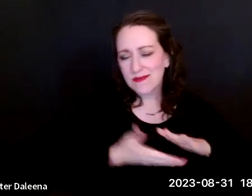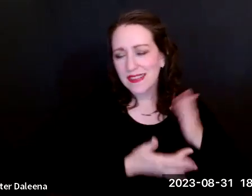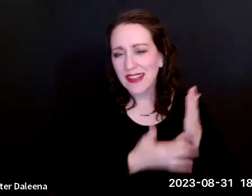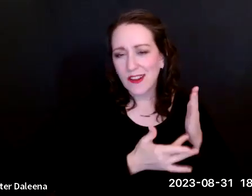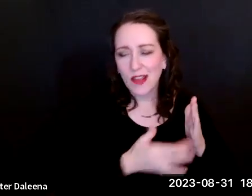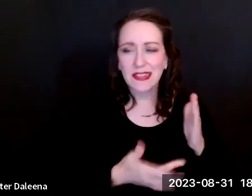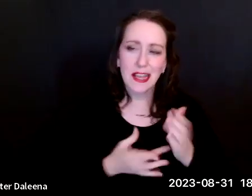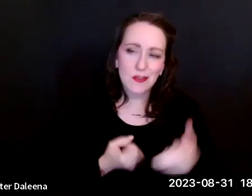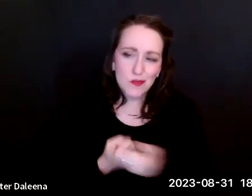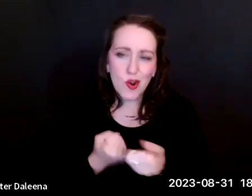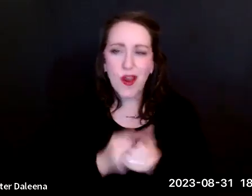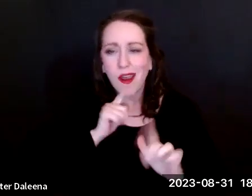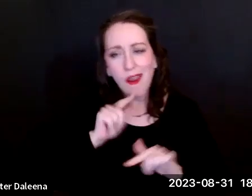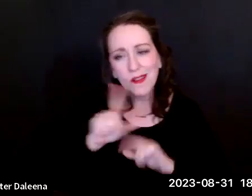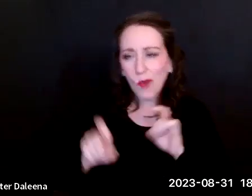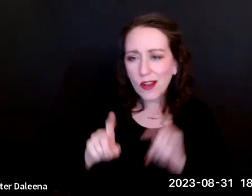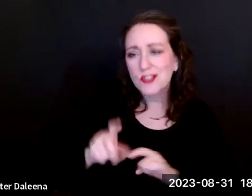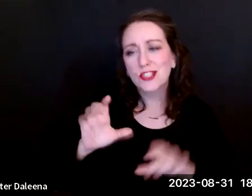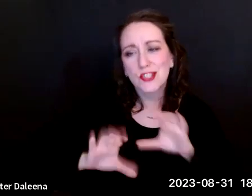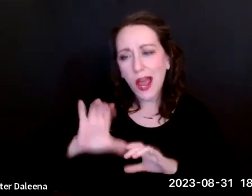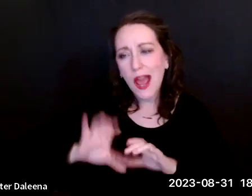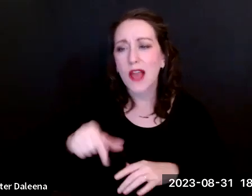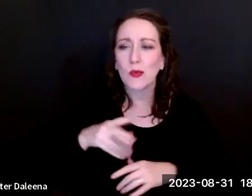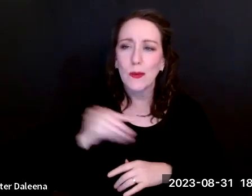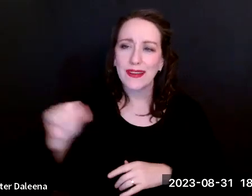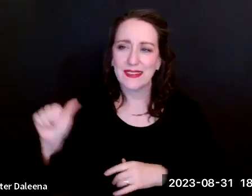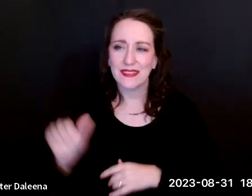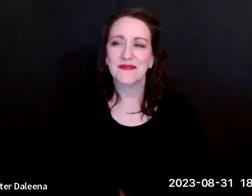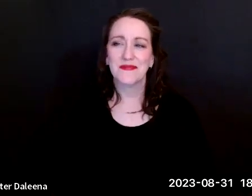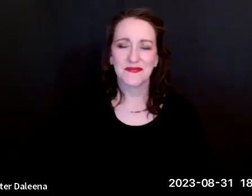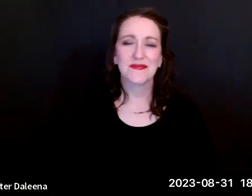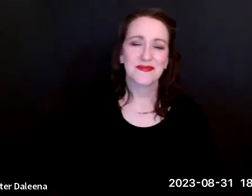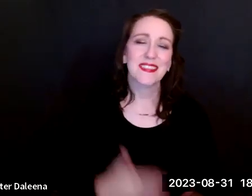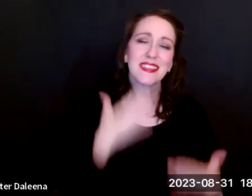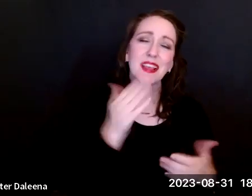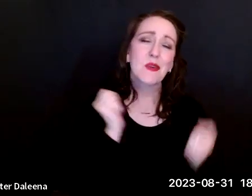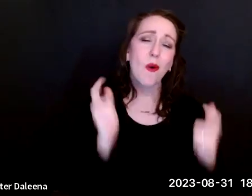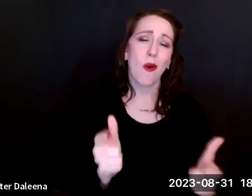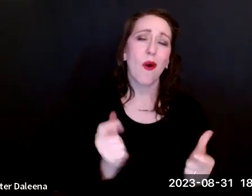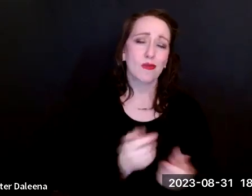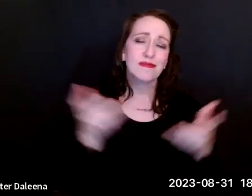support and answer questions in the chat in the Q a thank you all very much for your participation